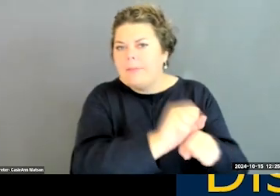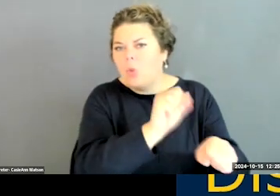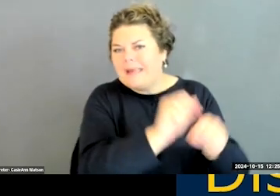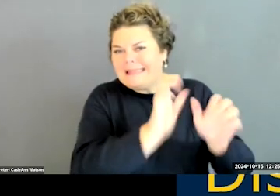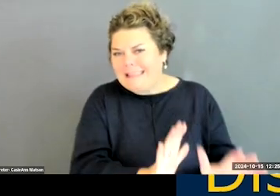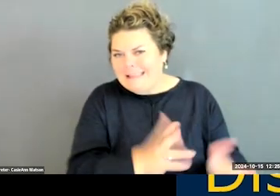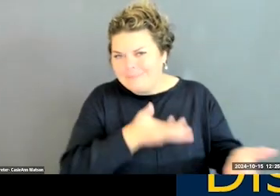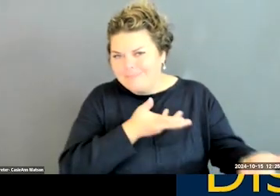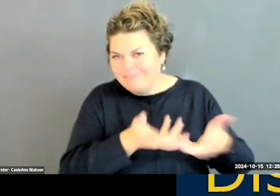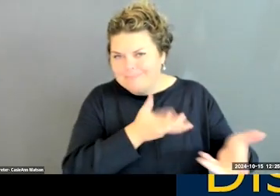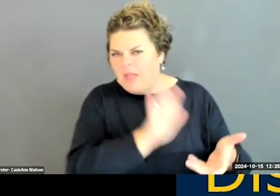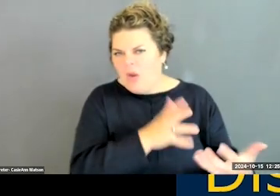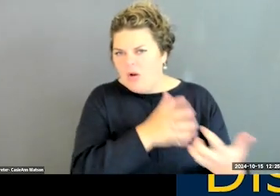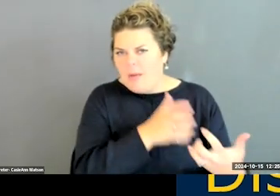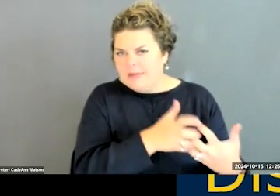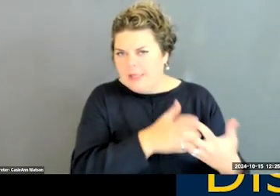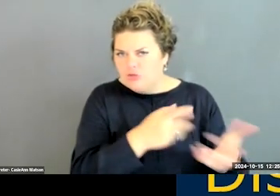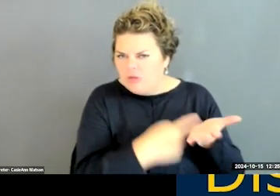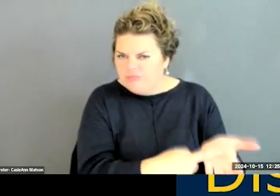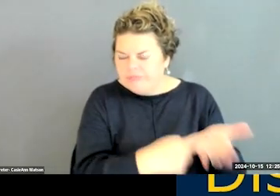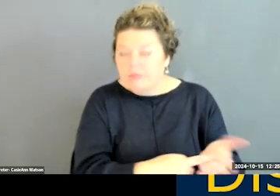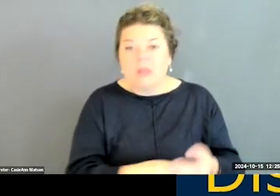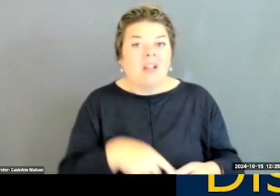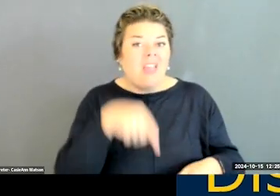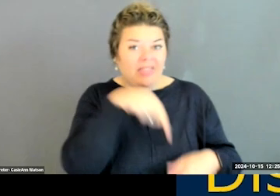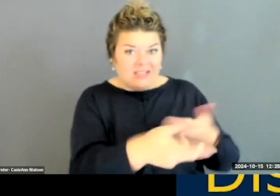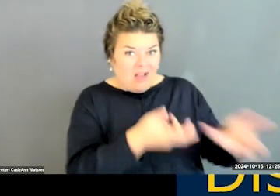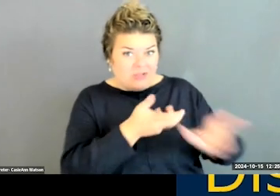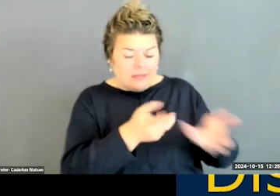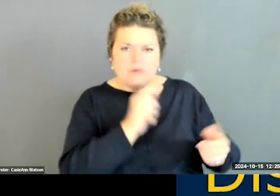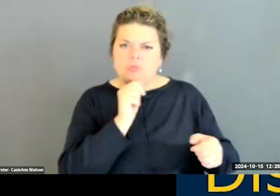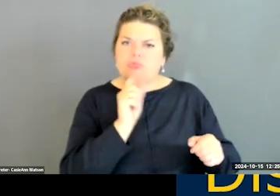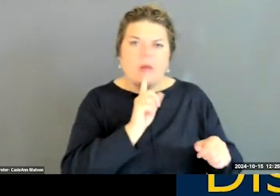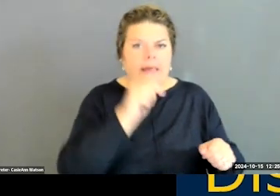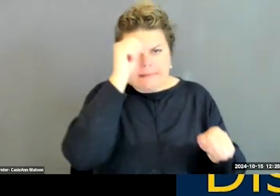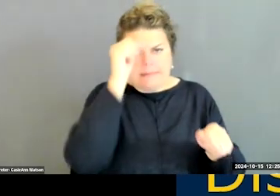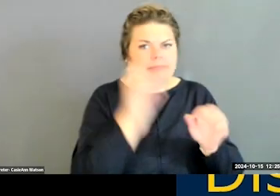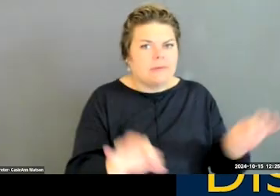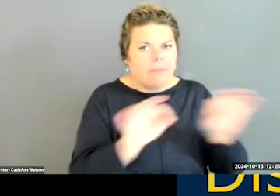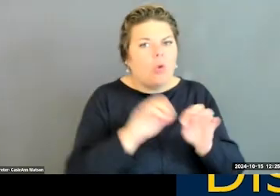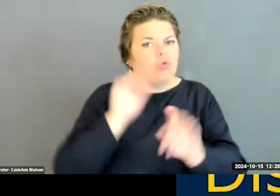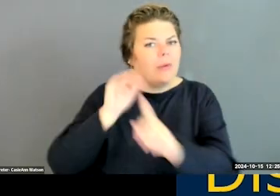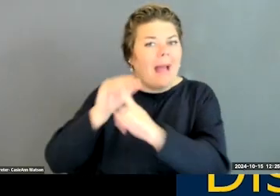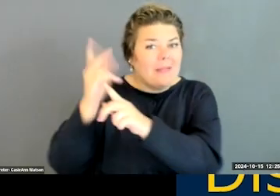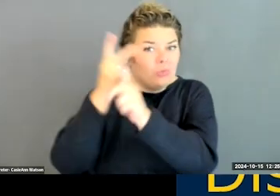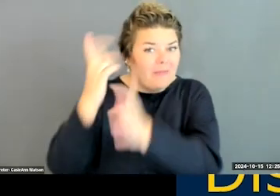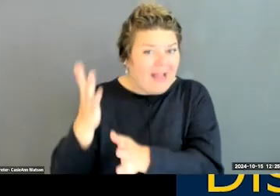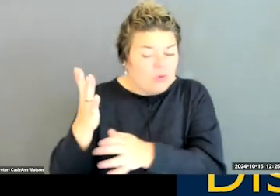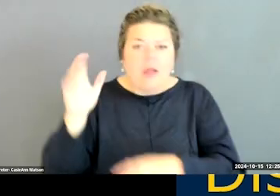So, in these situations, it's really important to remind our supervisors or our managers that the ADA says that we should not disclose